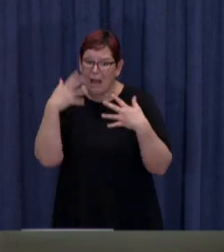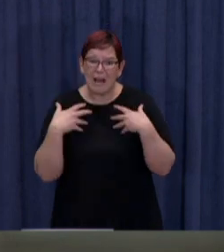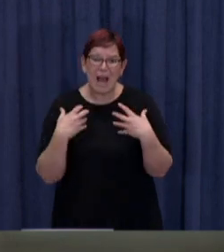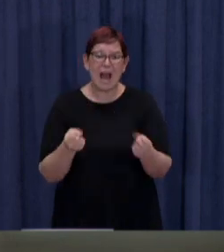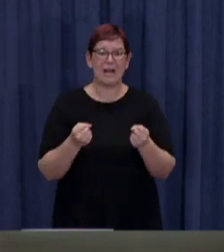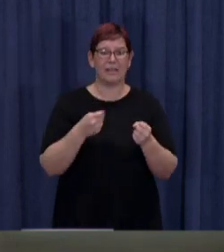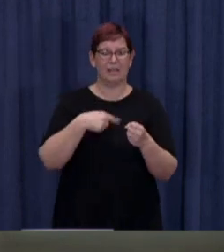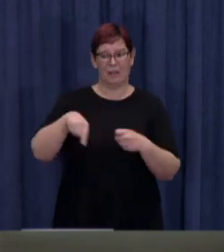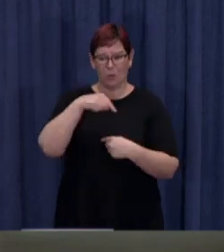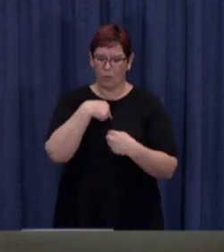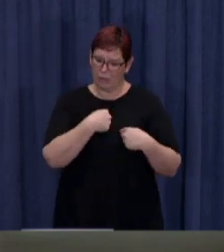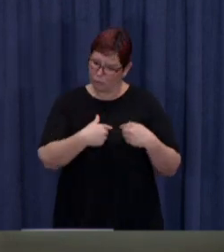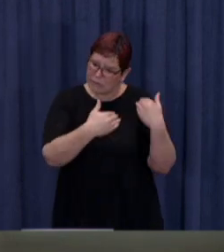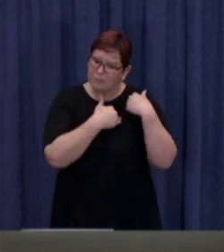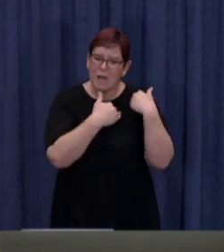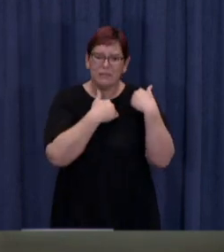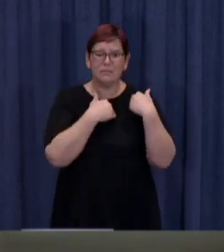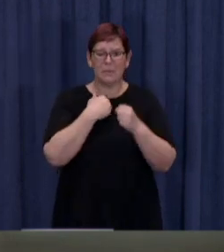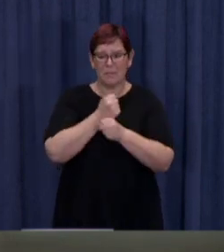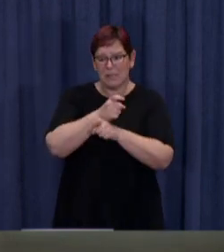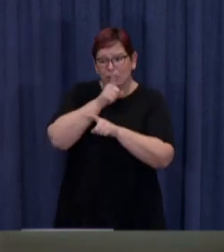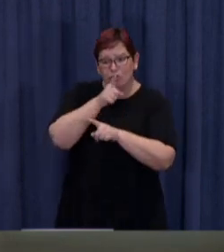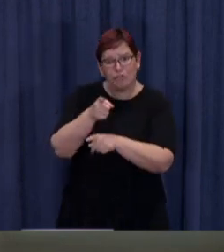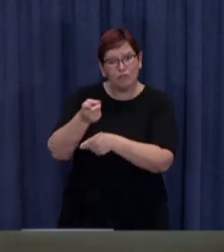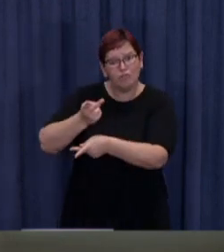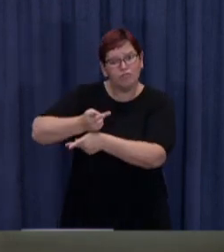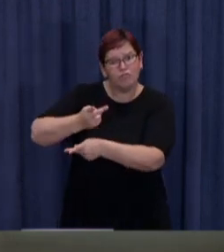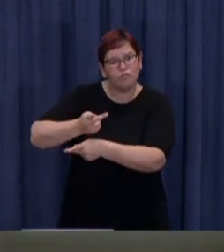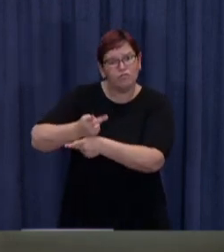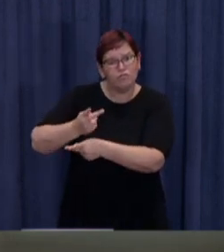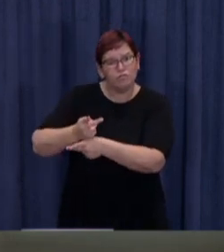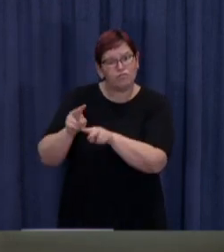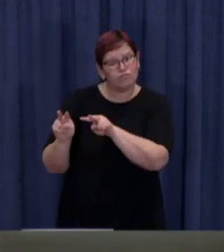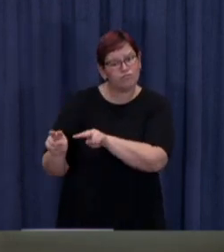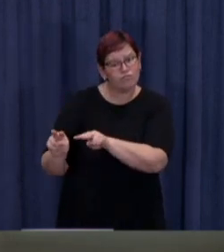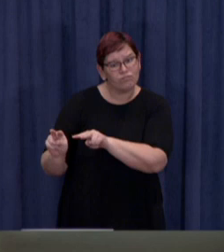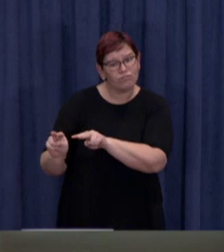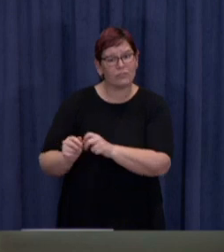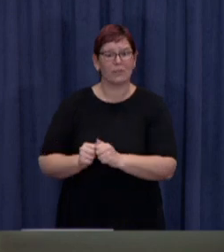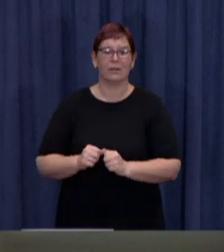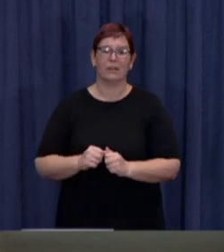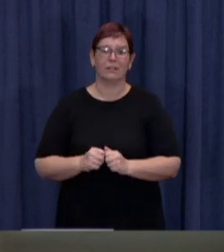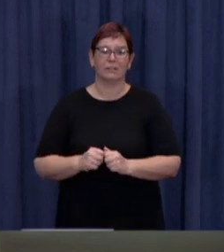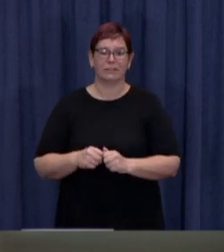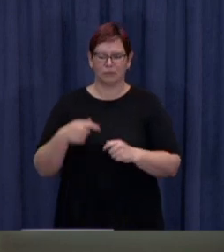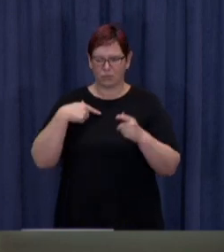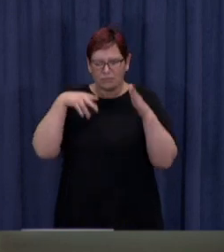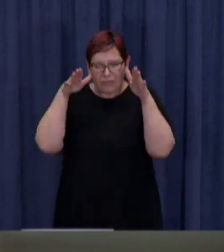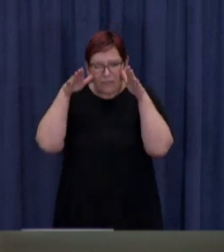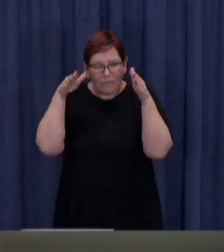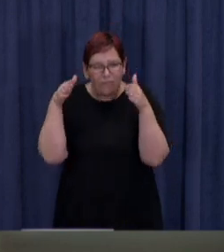after them especially in perilous times and they also represent a population we've been paying special attention to because the odds of the virus spreading